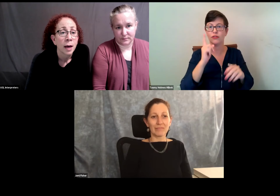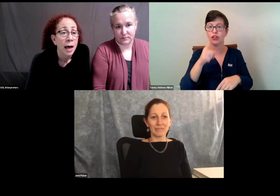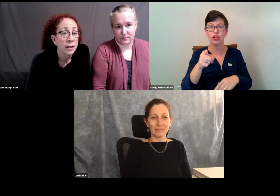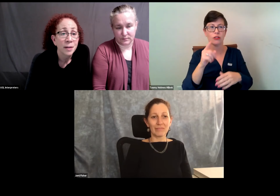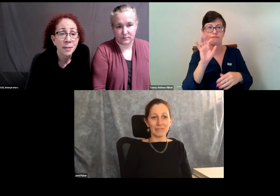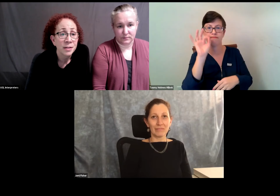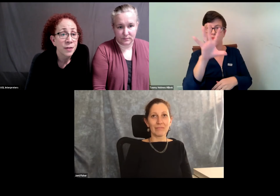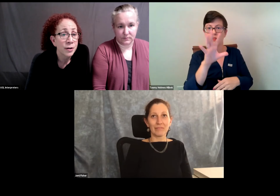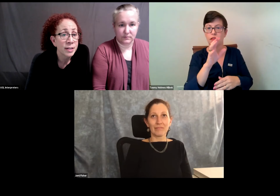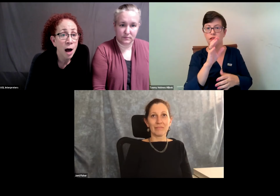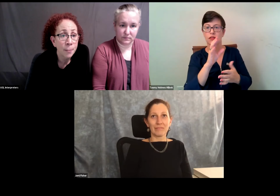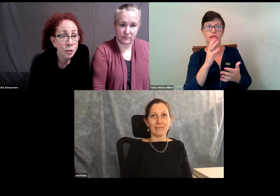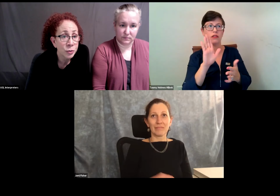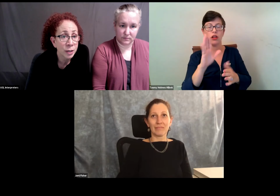elevate means that there is an opportunity.